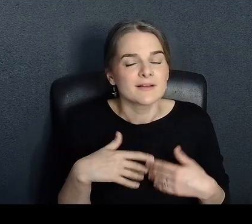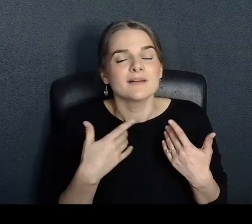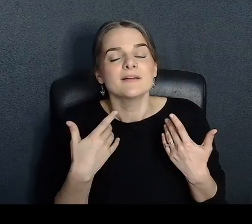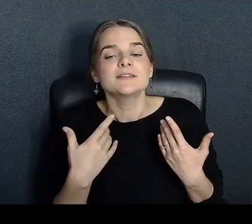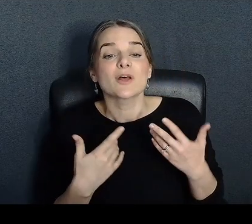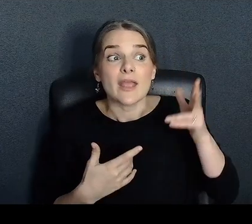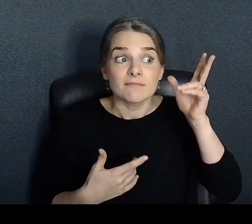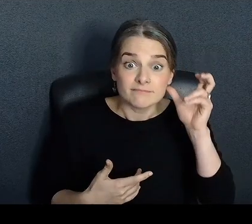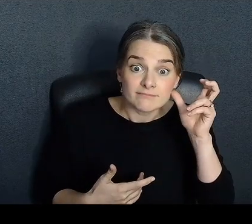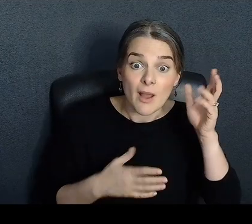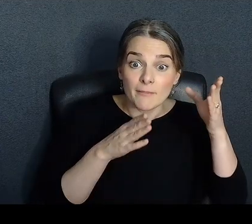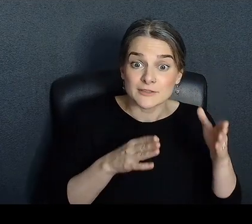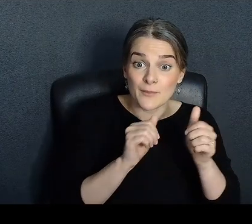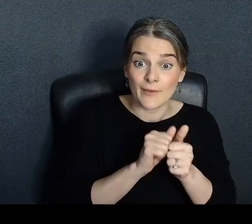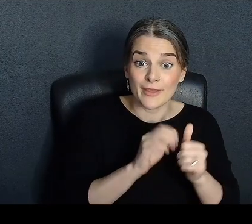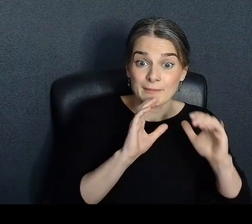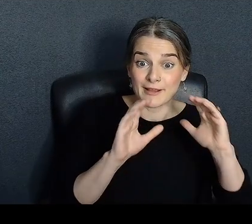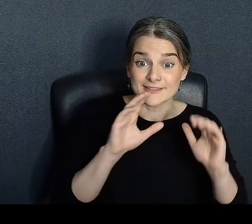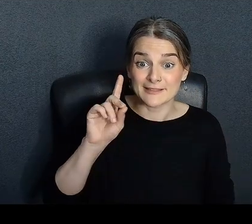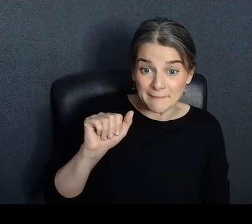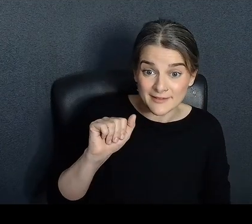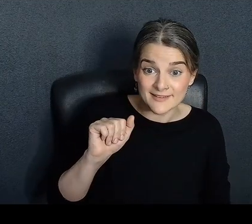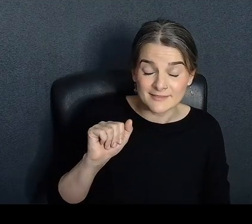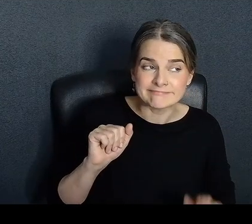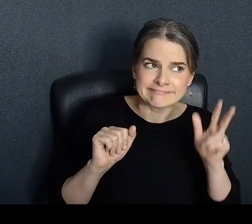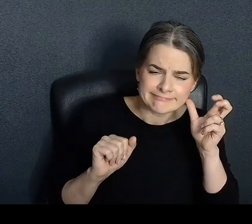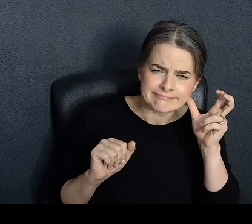understood by the other person on the line.